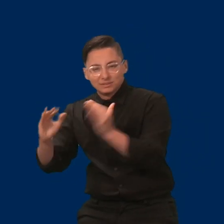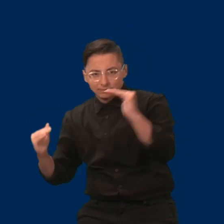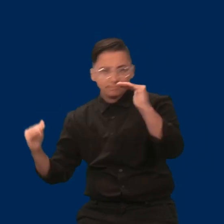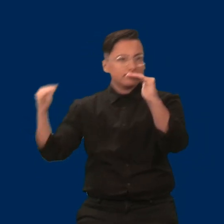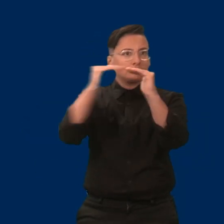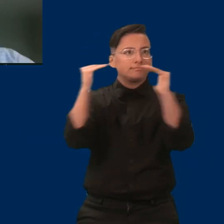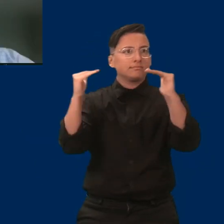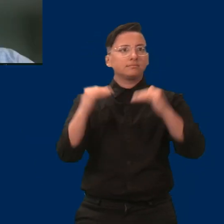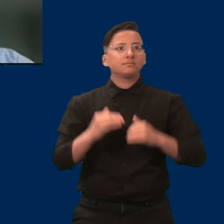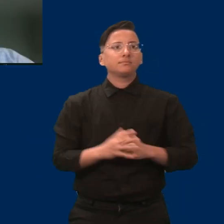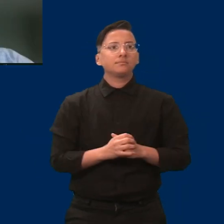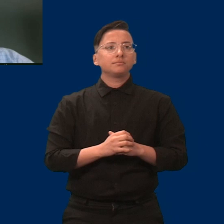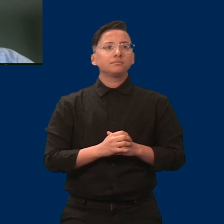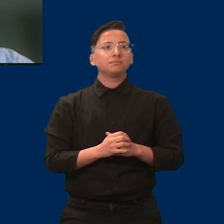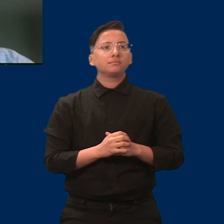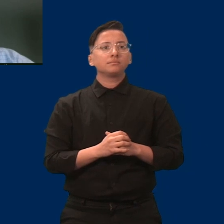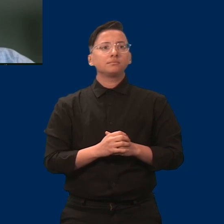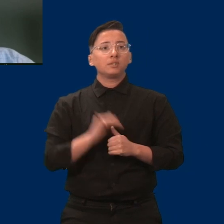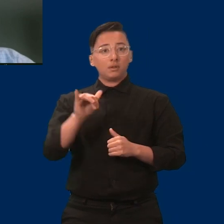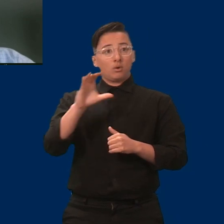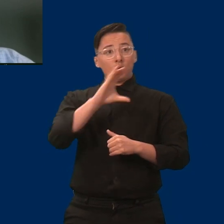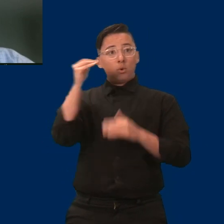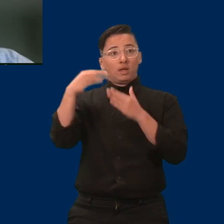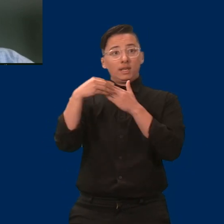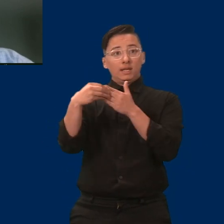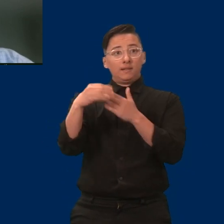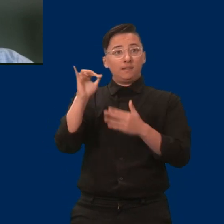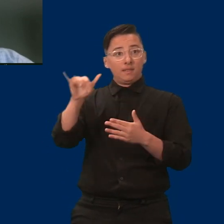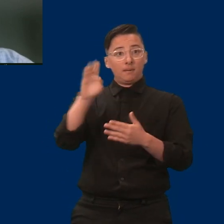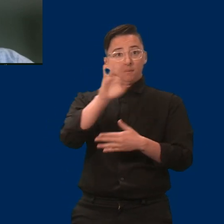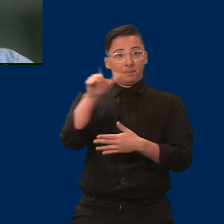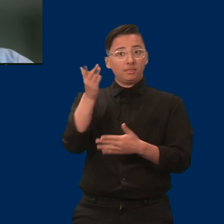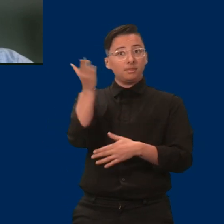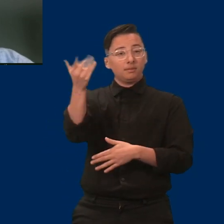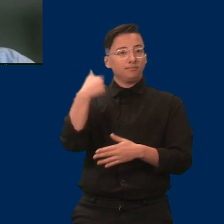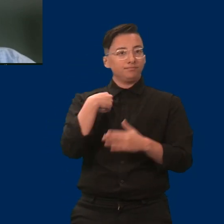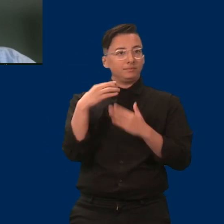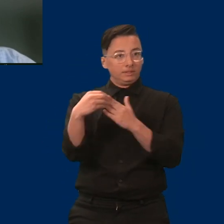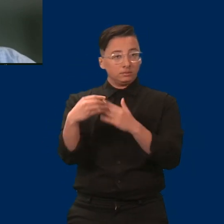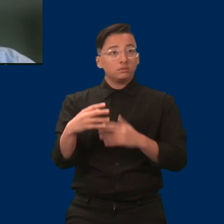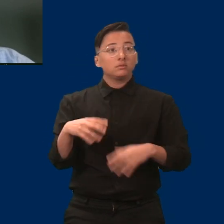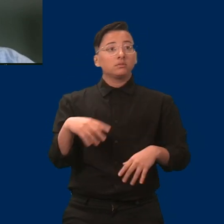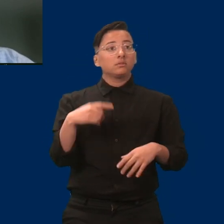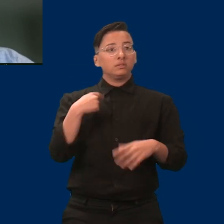testified in favor of the task force bill a couple of years ago.